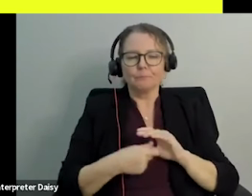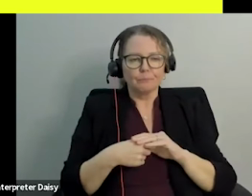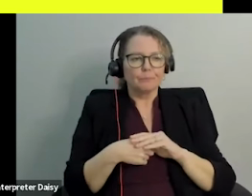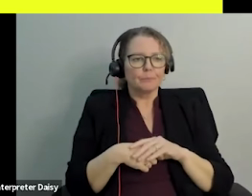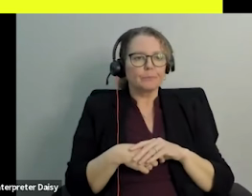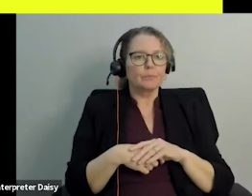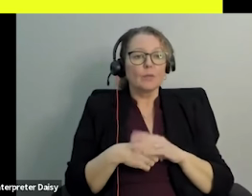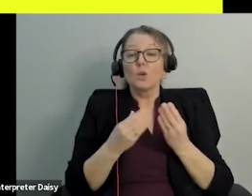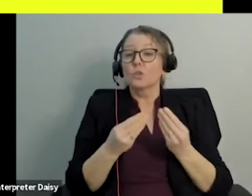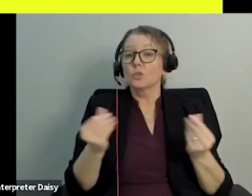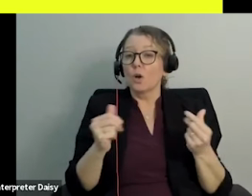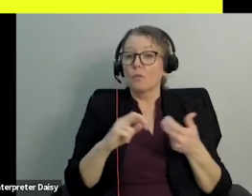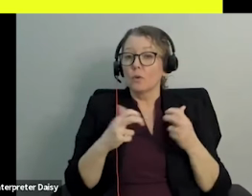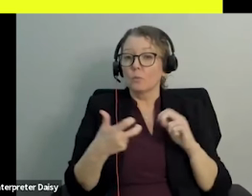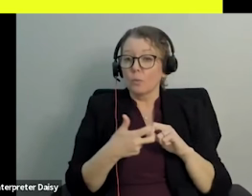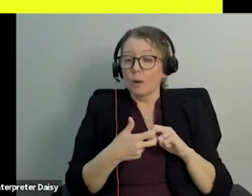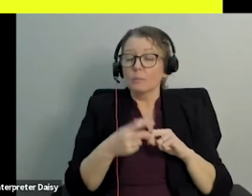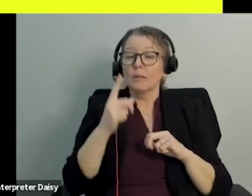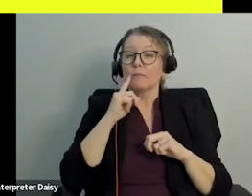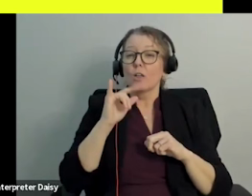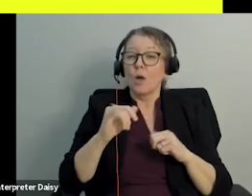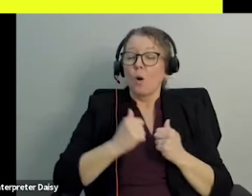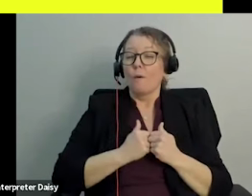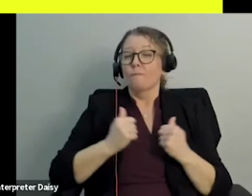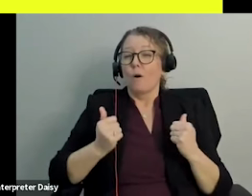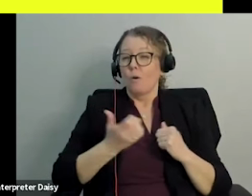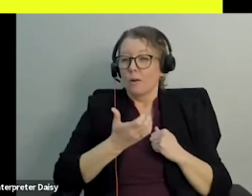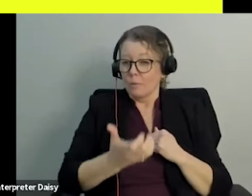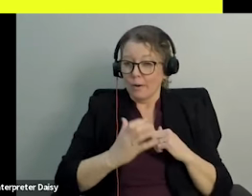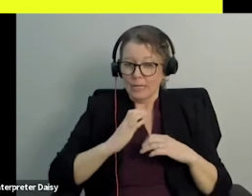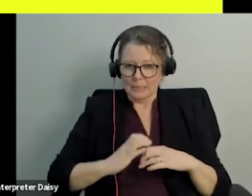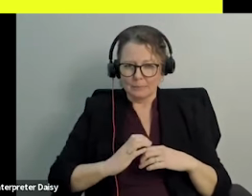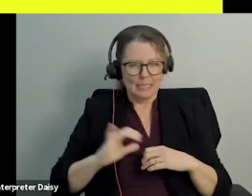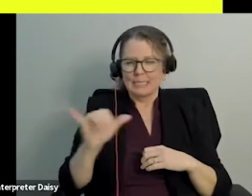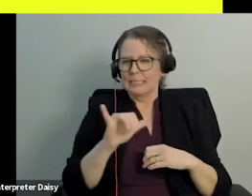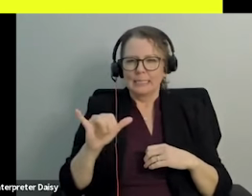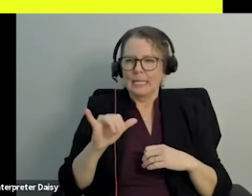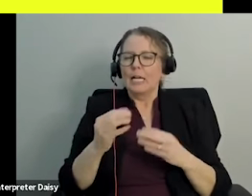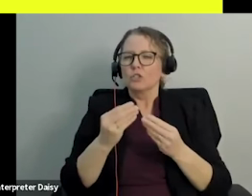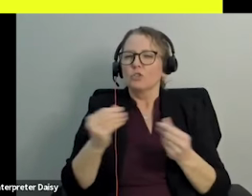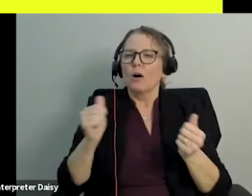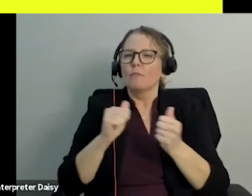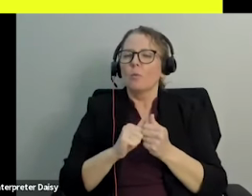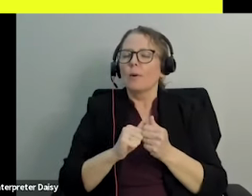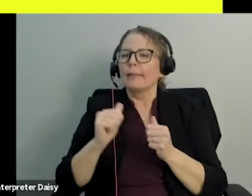Solving problems for our vulnerable customers is much like solving problems for my students with severe and profound disabilities.